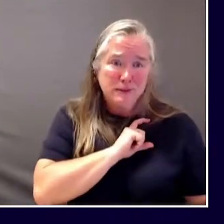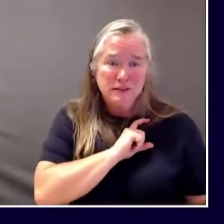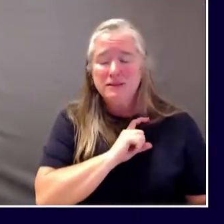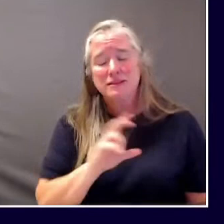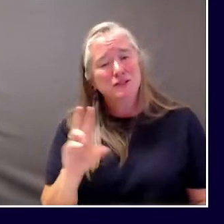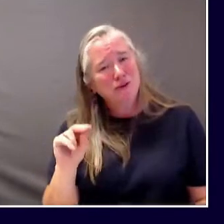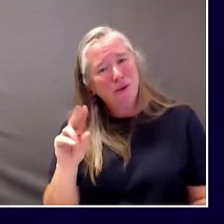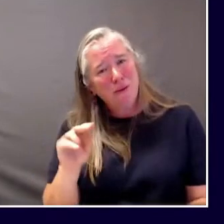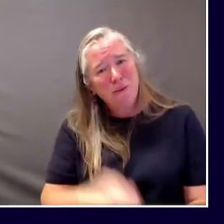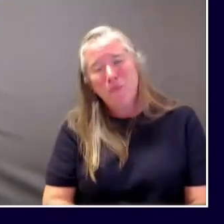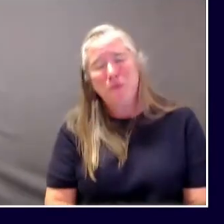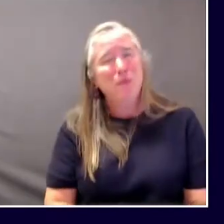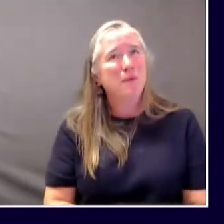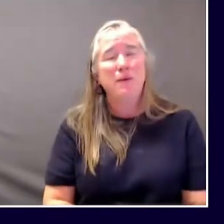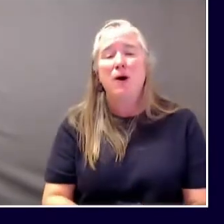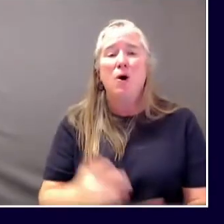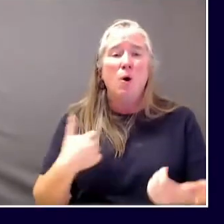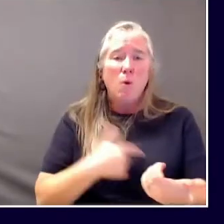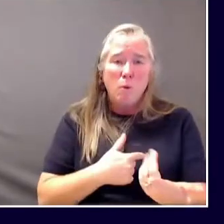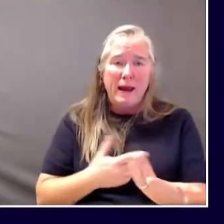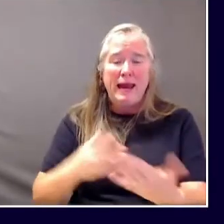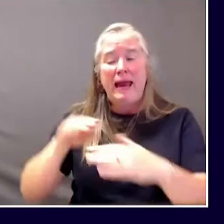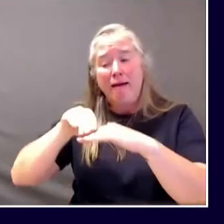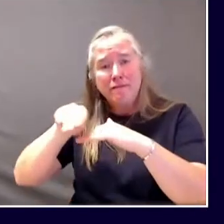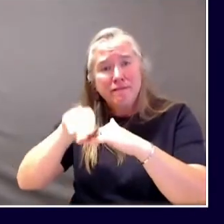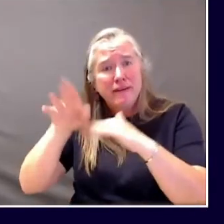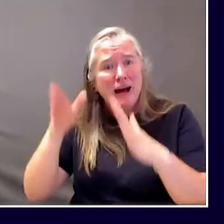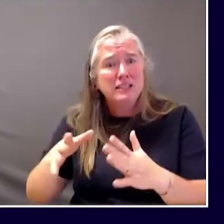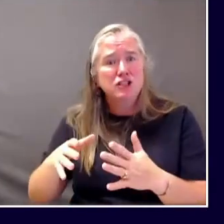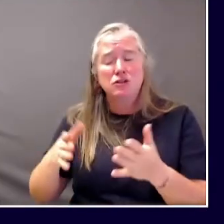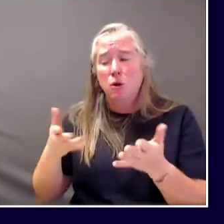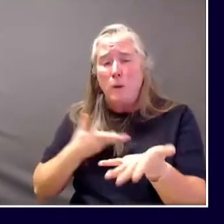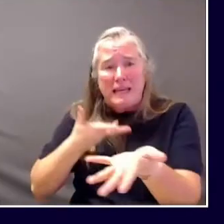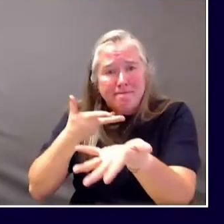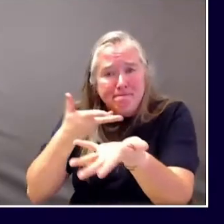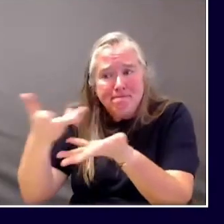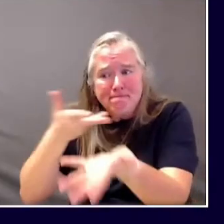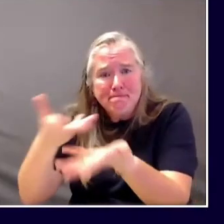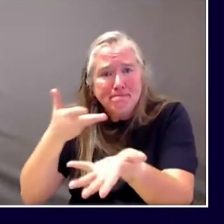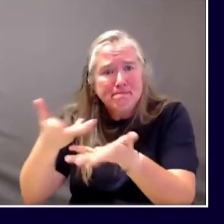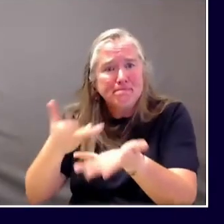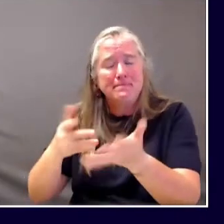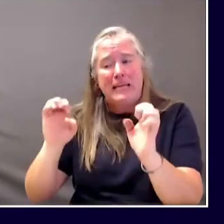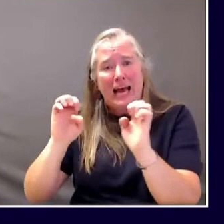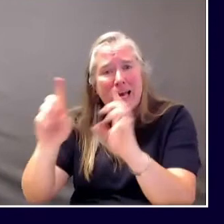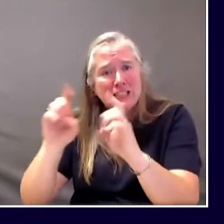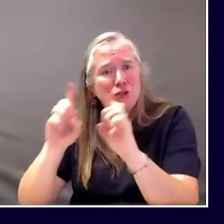we provide the best advice and